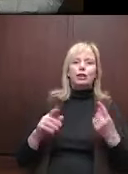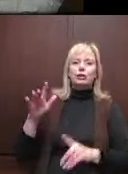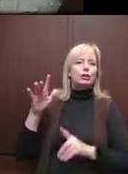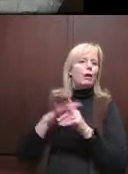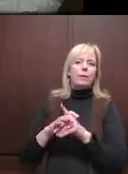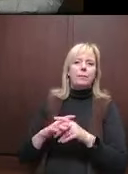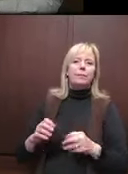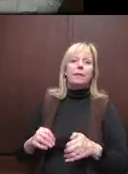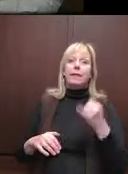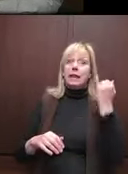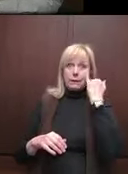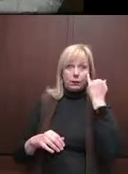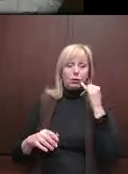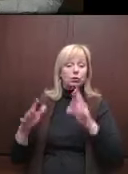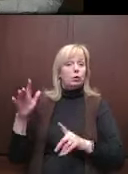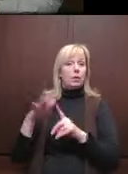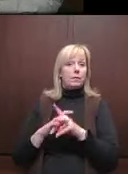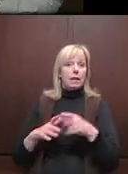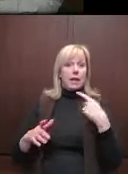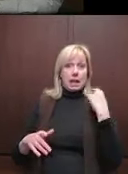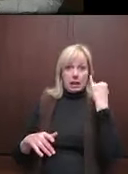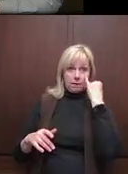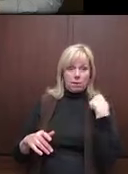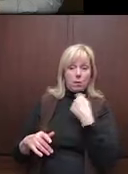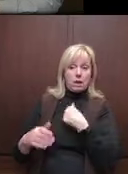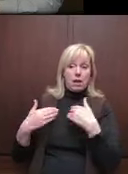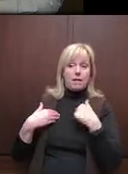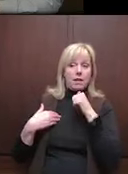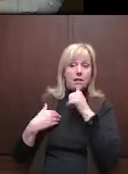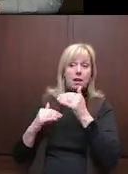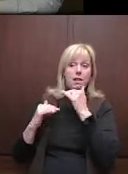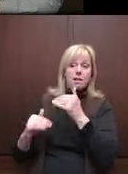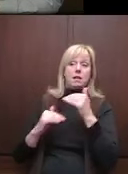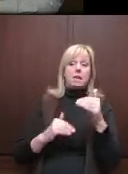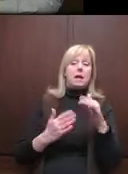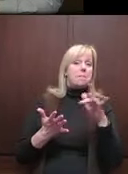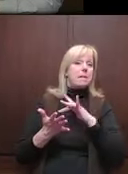Because if you do you're not if we had the unlimited vaccine.